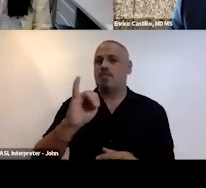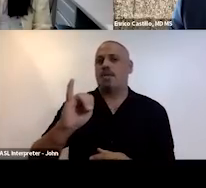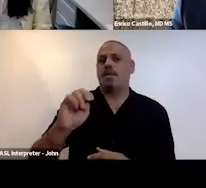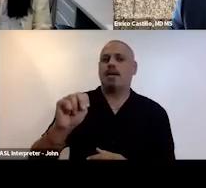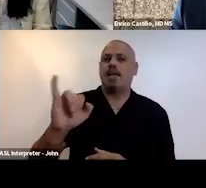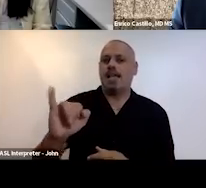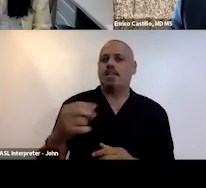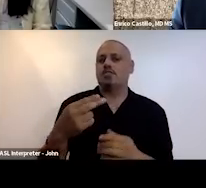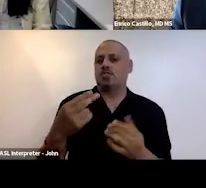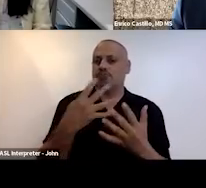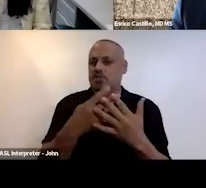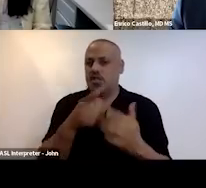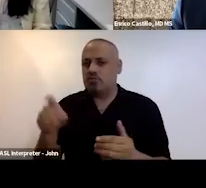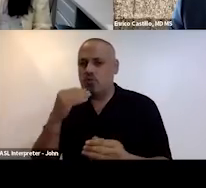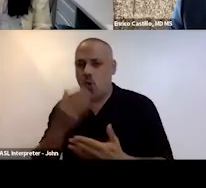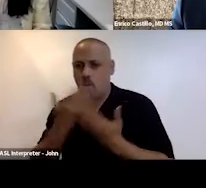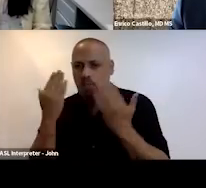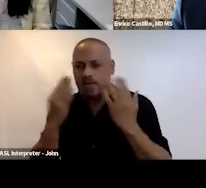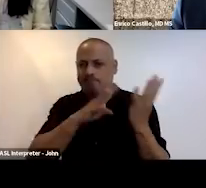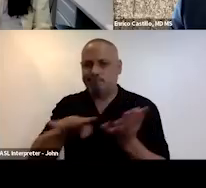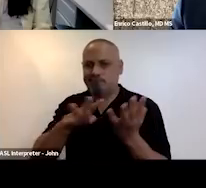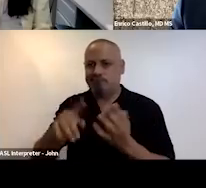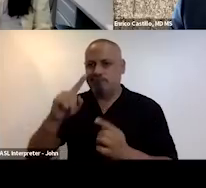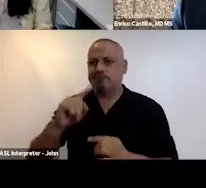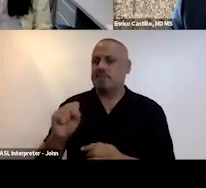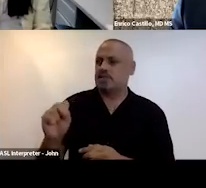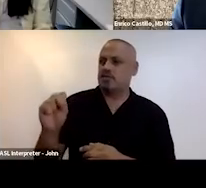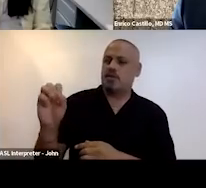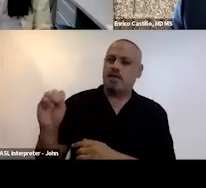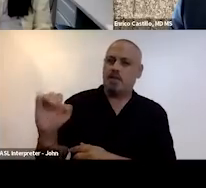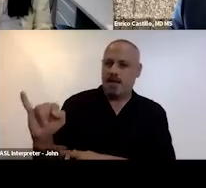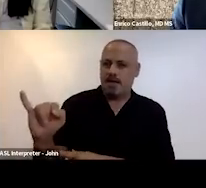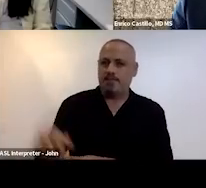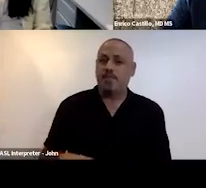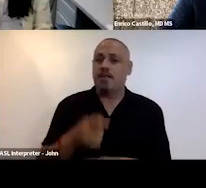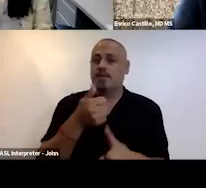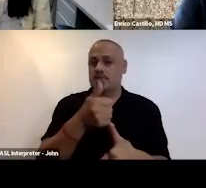on the jail to homelessness pipeline and serious mental illness. Dr. Castillo, turning it on over to you.